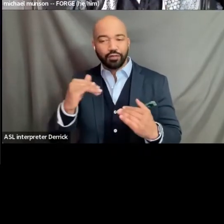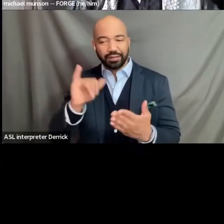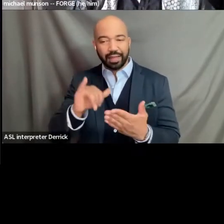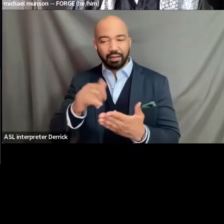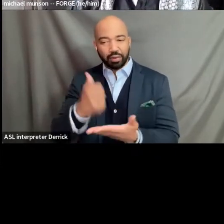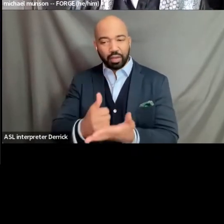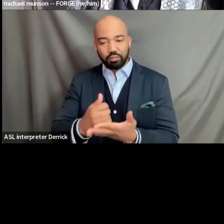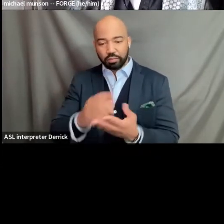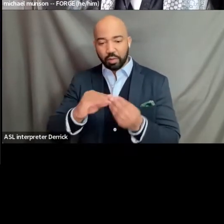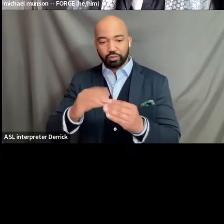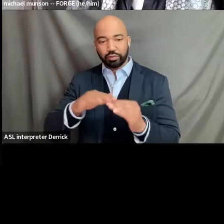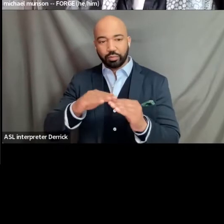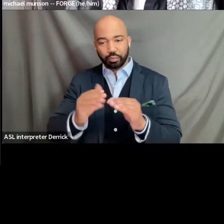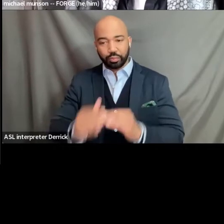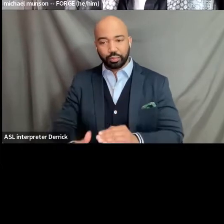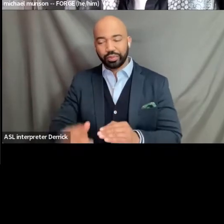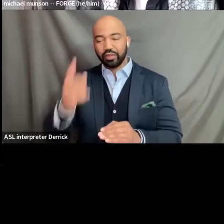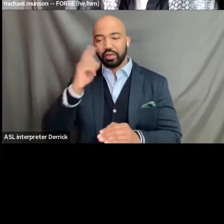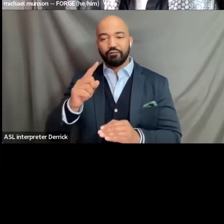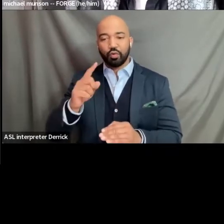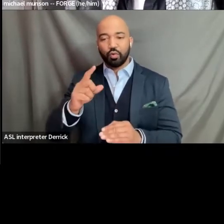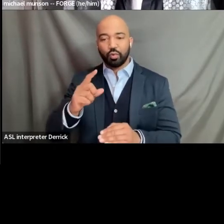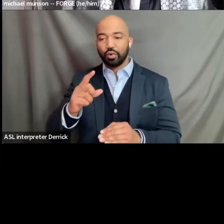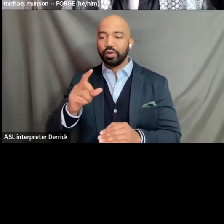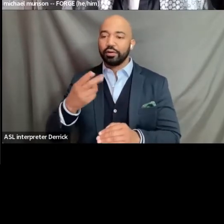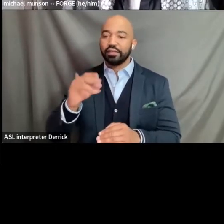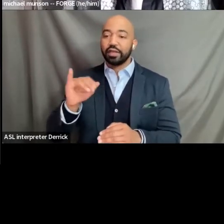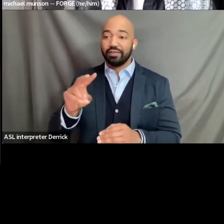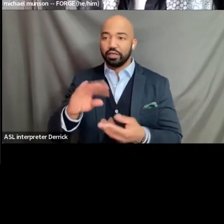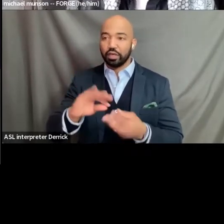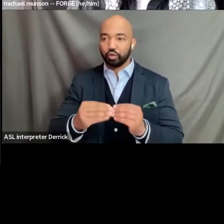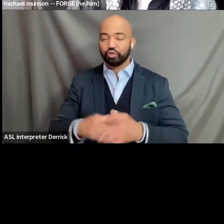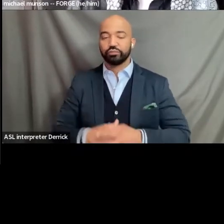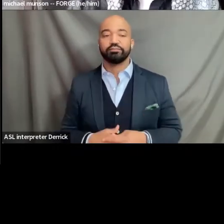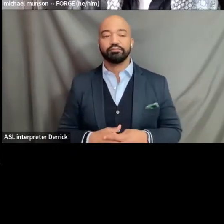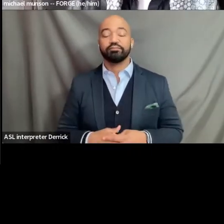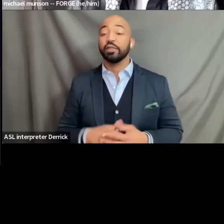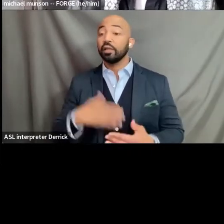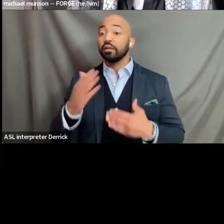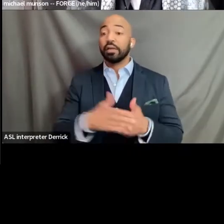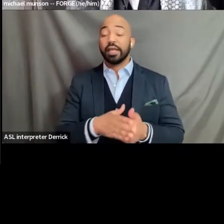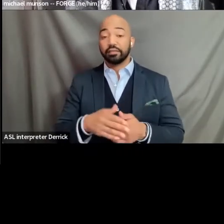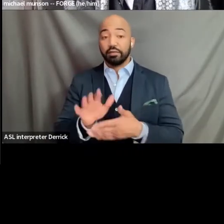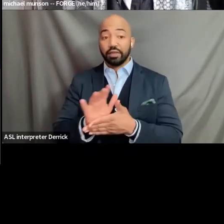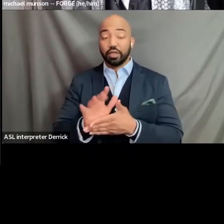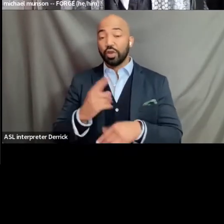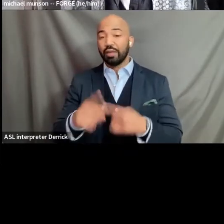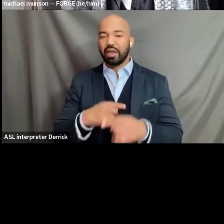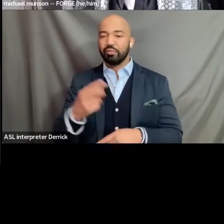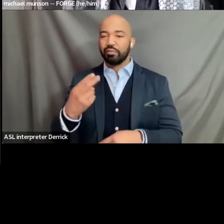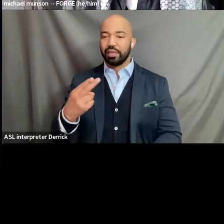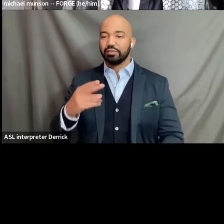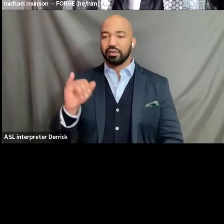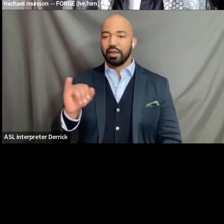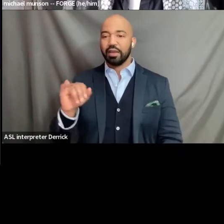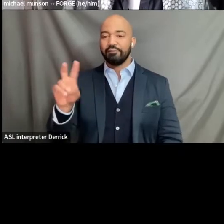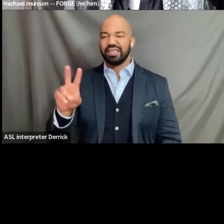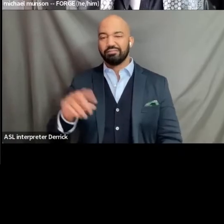So I'd like to show you a video next and it relates to our conversation about HIV and this was a really beautiful story from Jada.